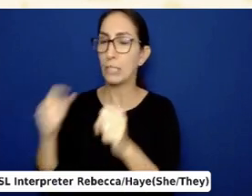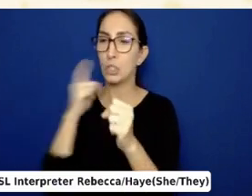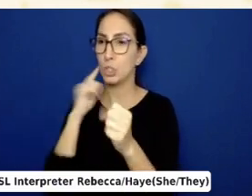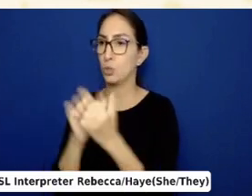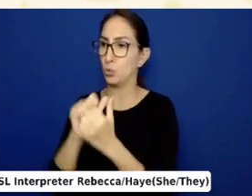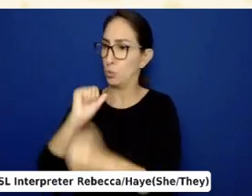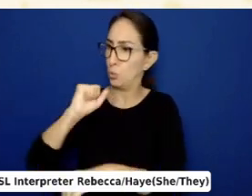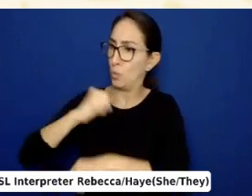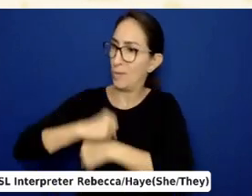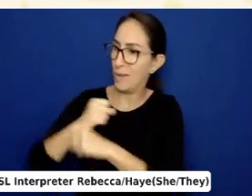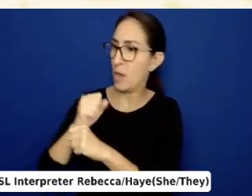and make it accessible.